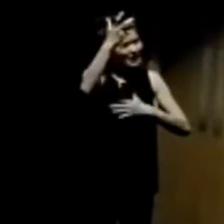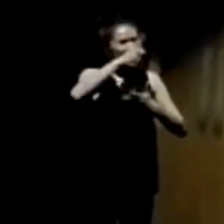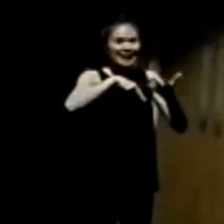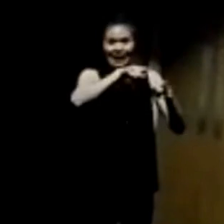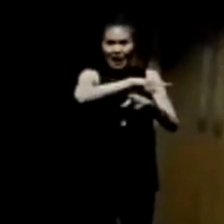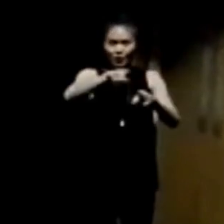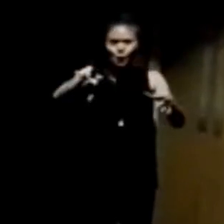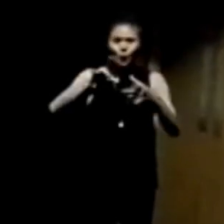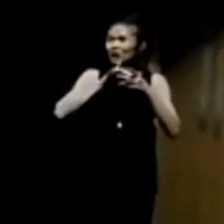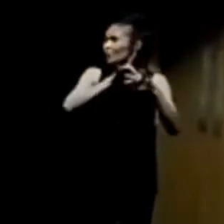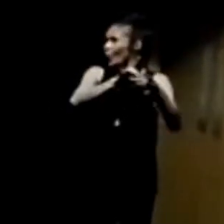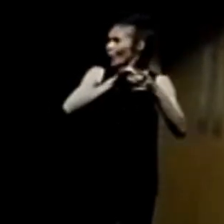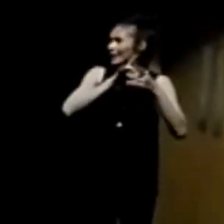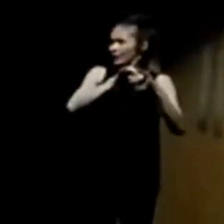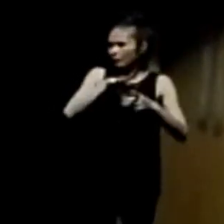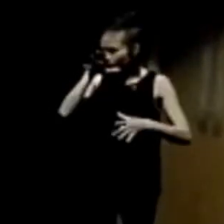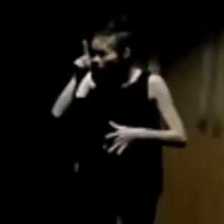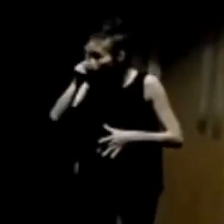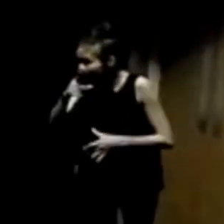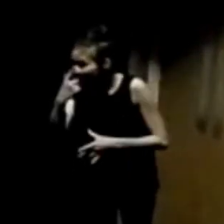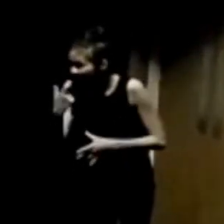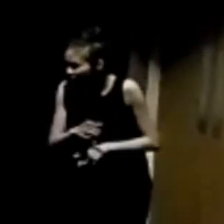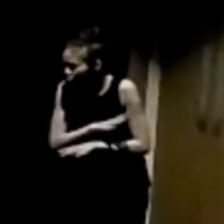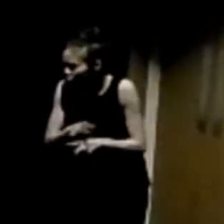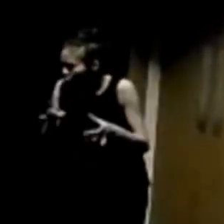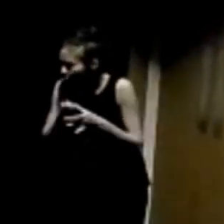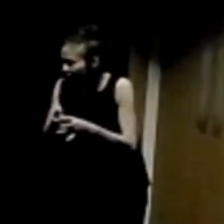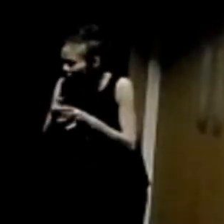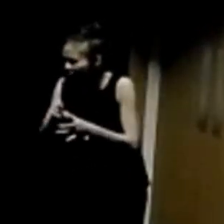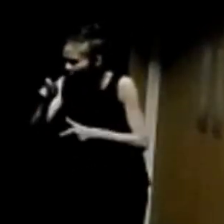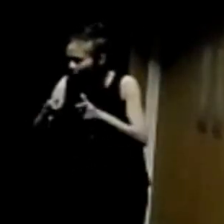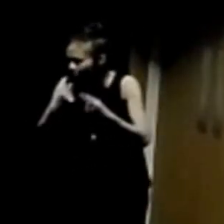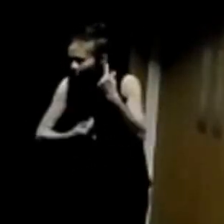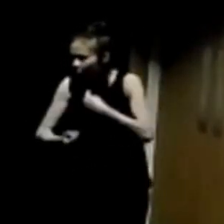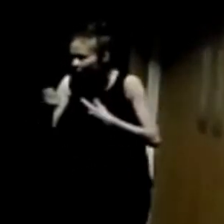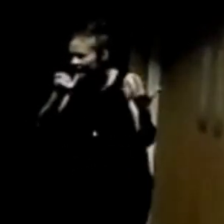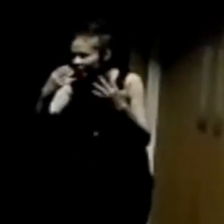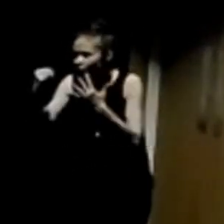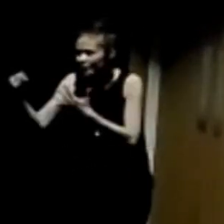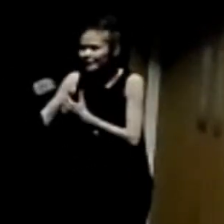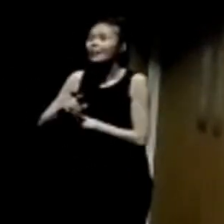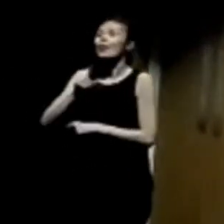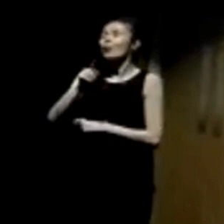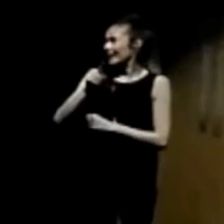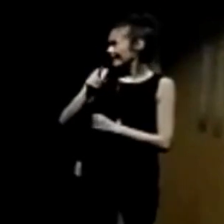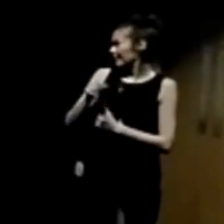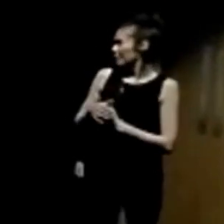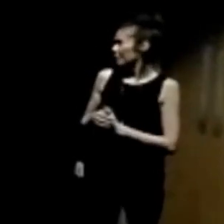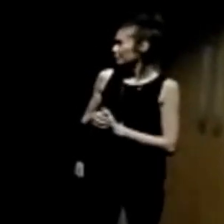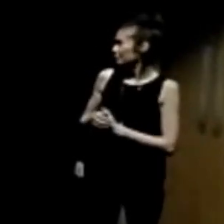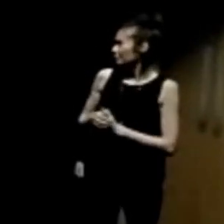LAUGHTER No interacting remember. So, and then we go back to the Lear.